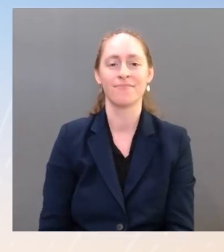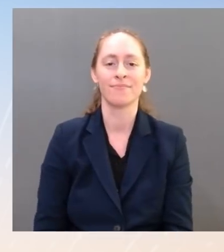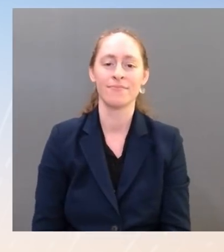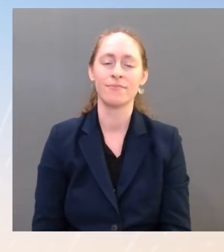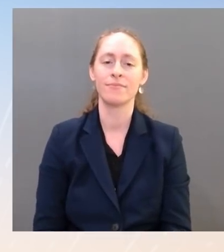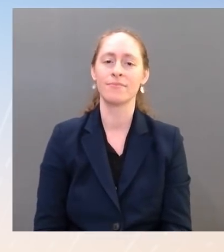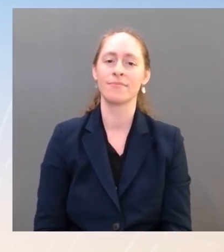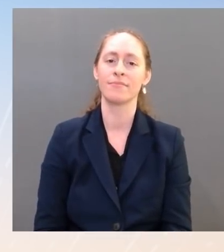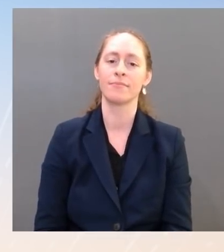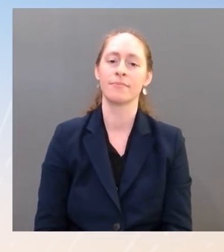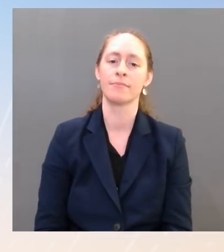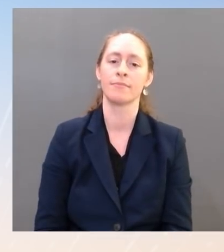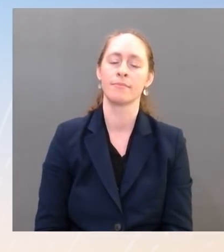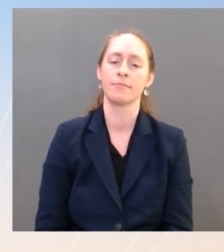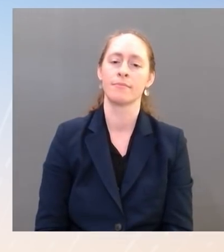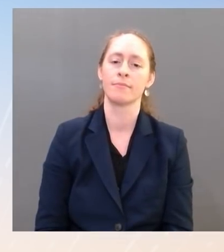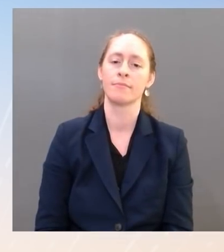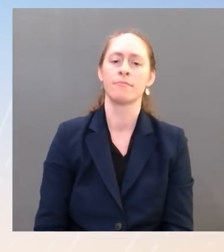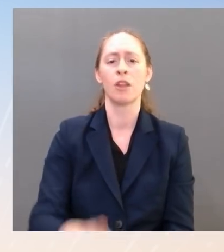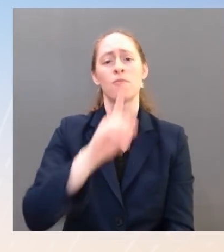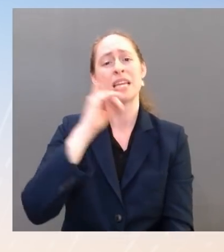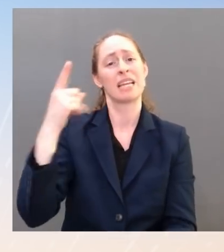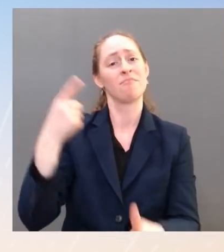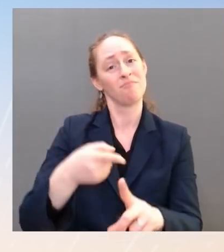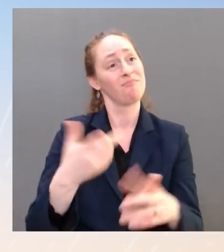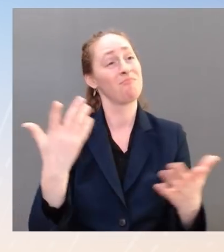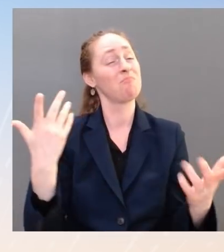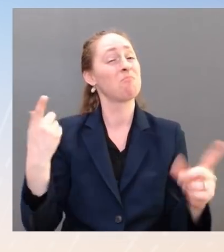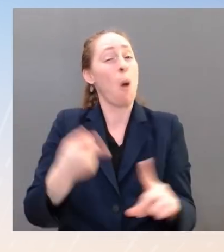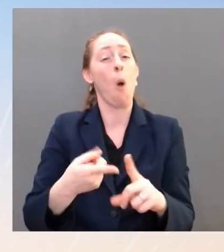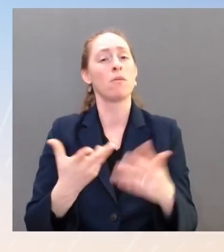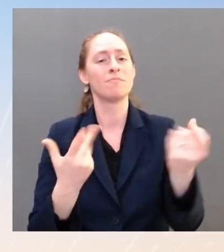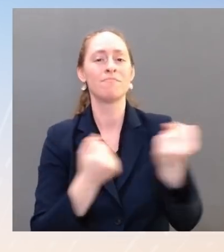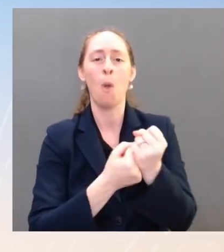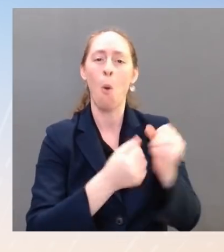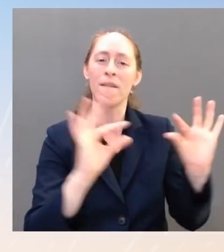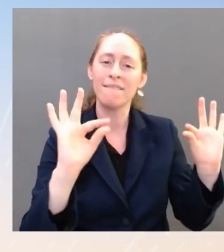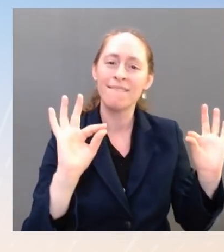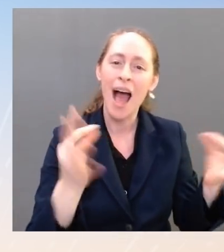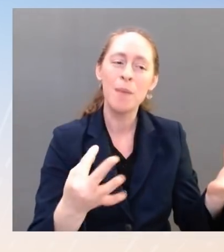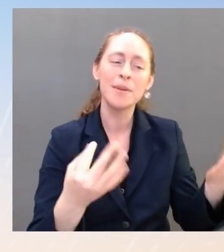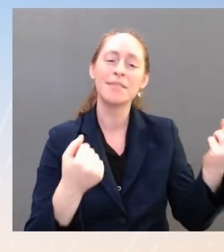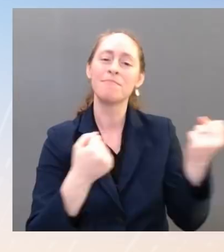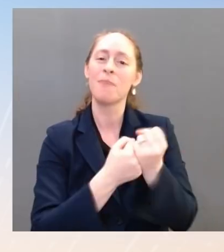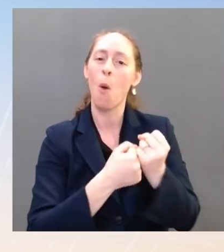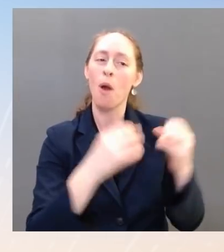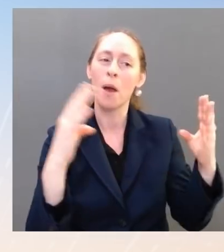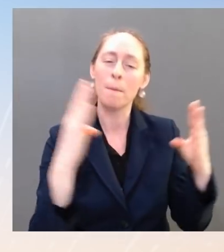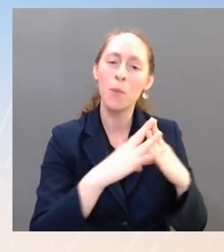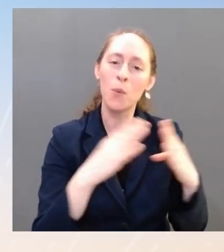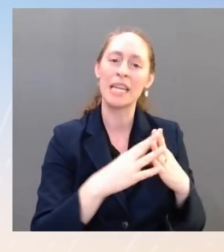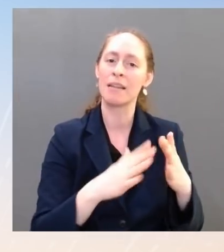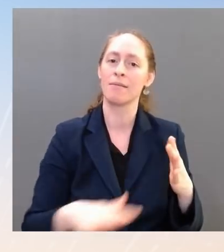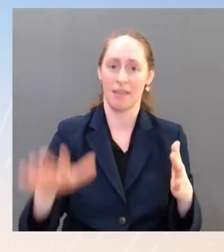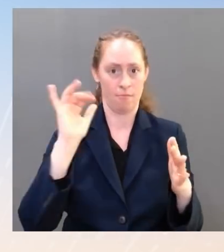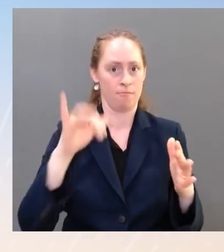and supporting families and communities all across America. These are not just rebuilding our infrastructure. They're rebuilding our middle class. So thank you very much for joining us.